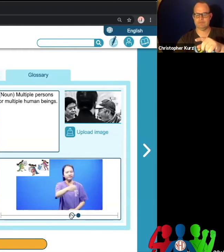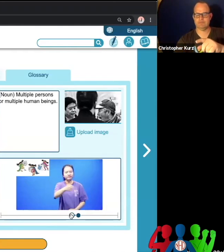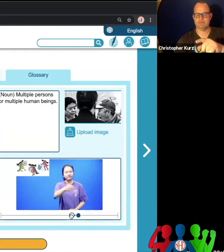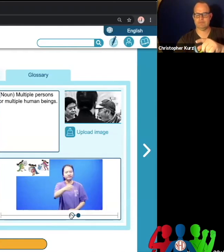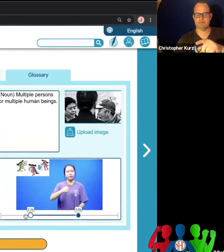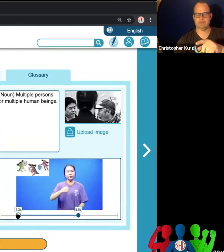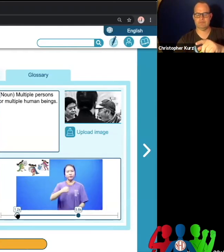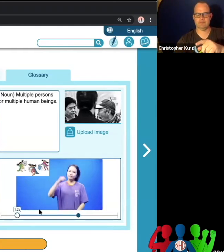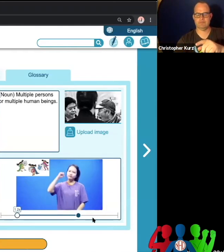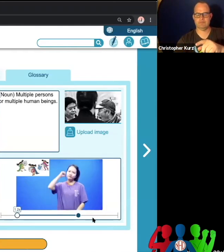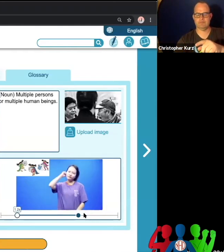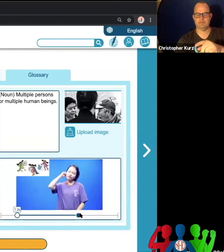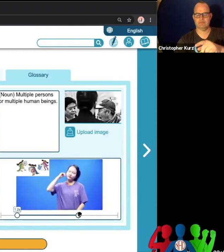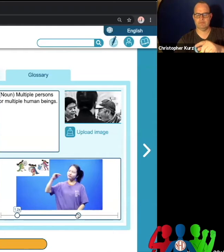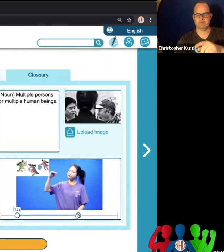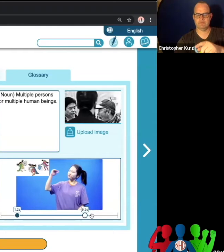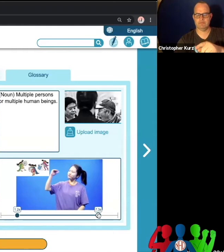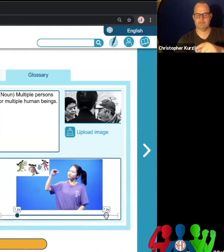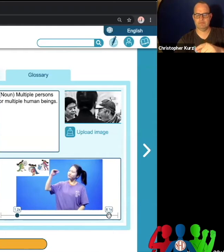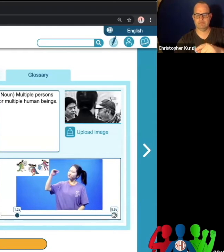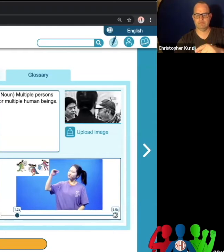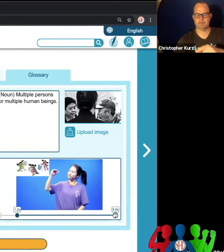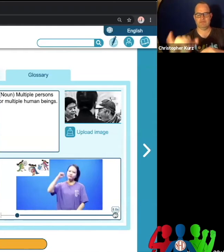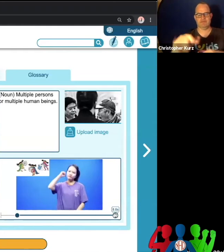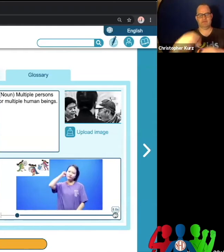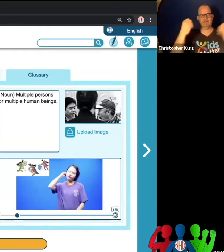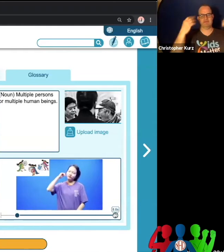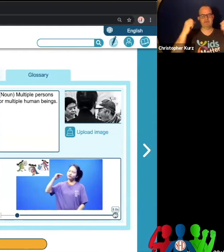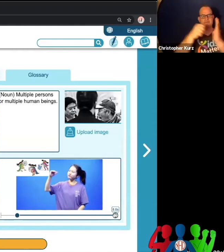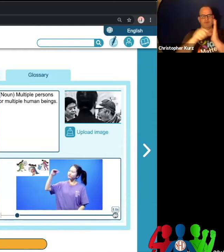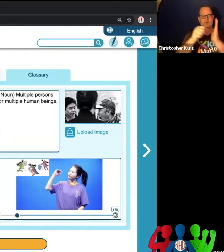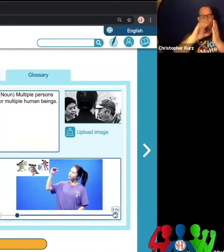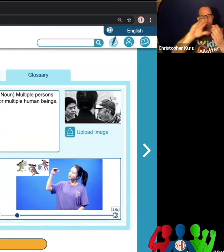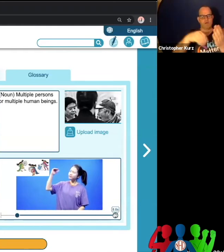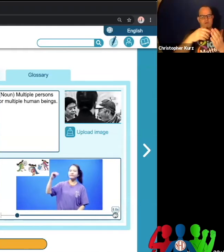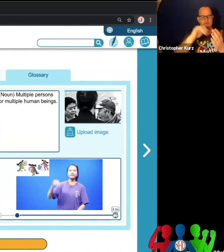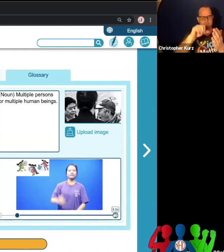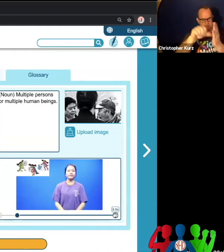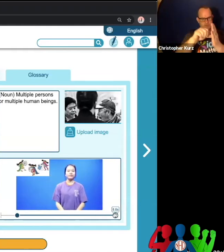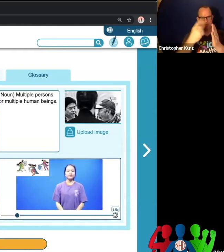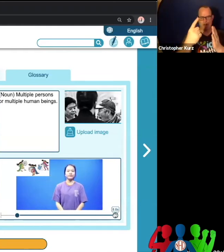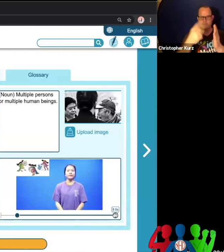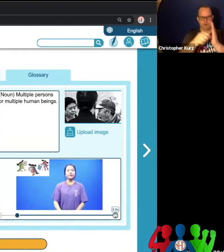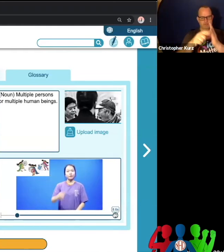video, and then adjusting the time.